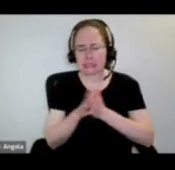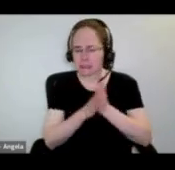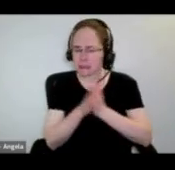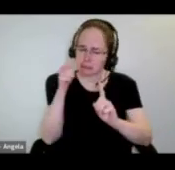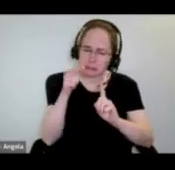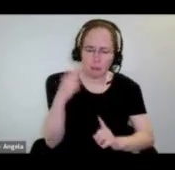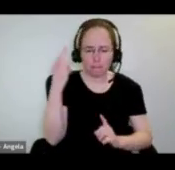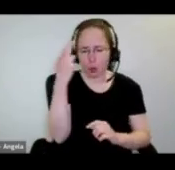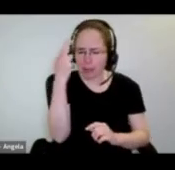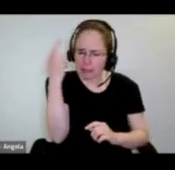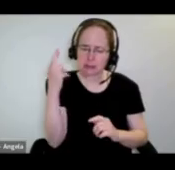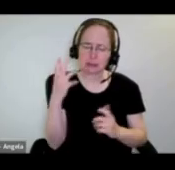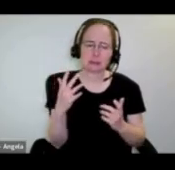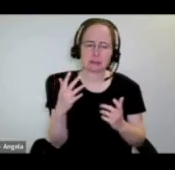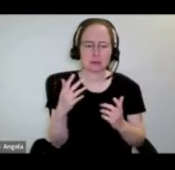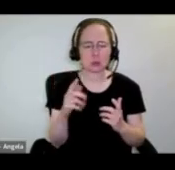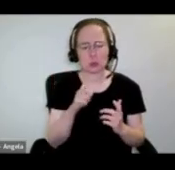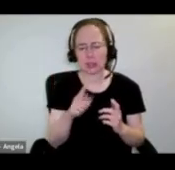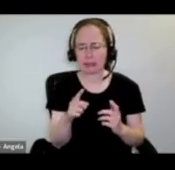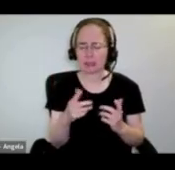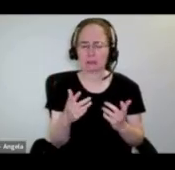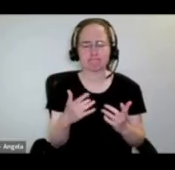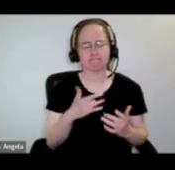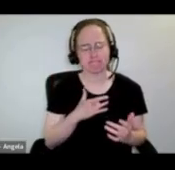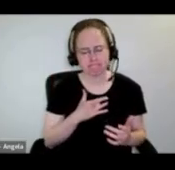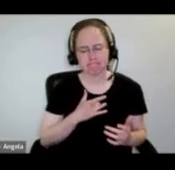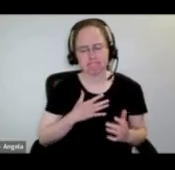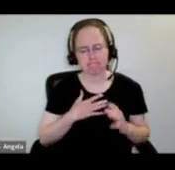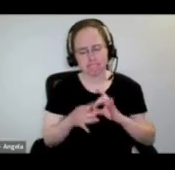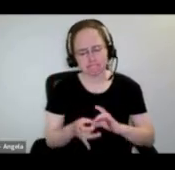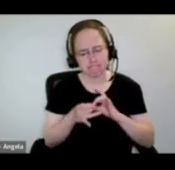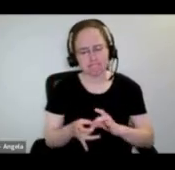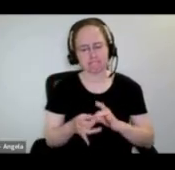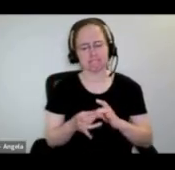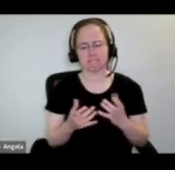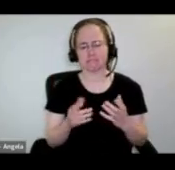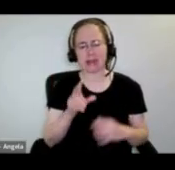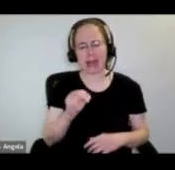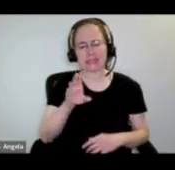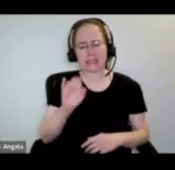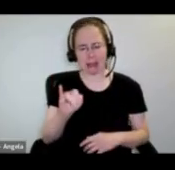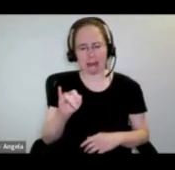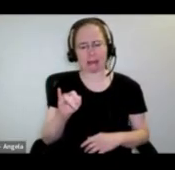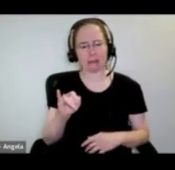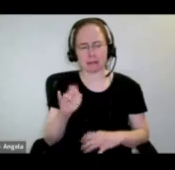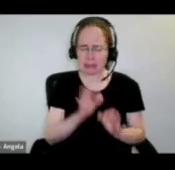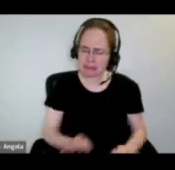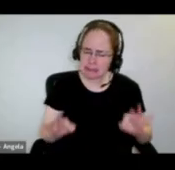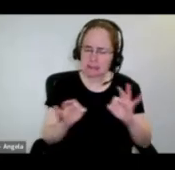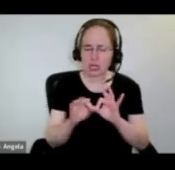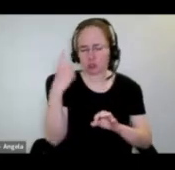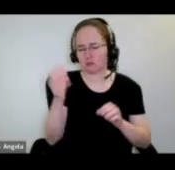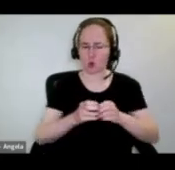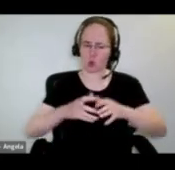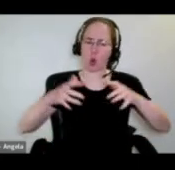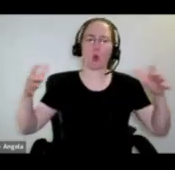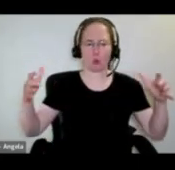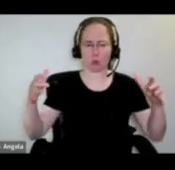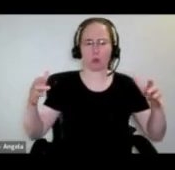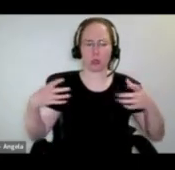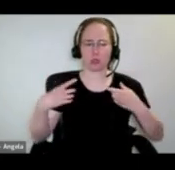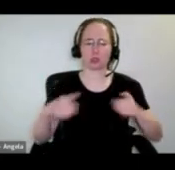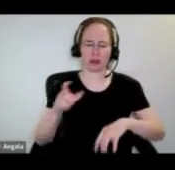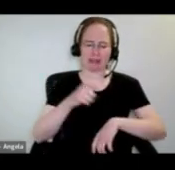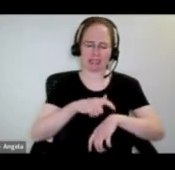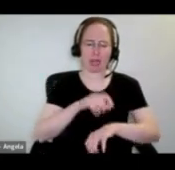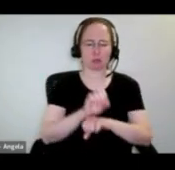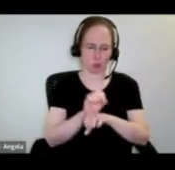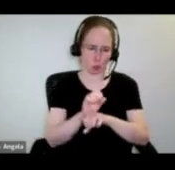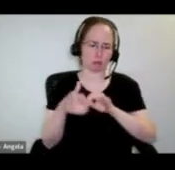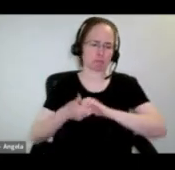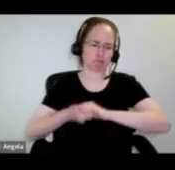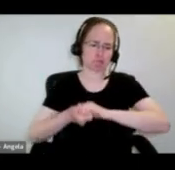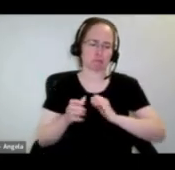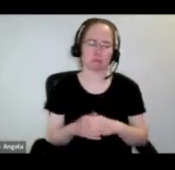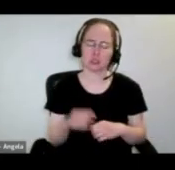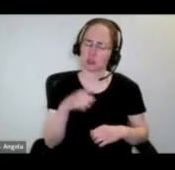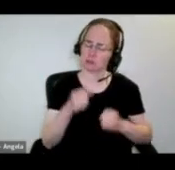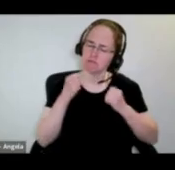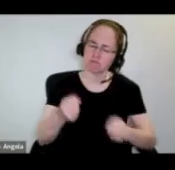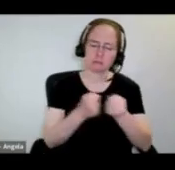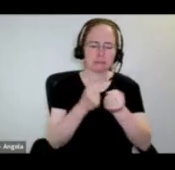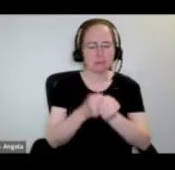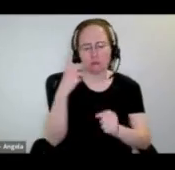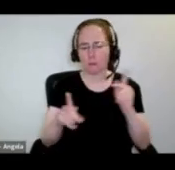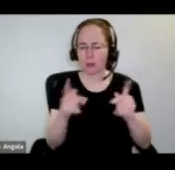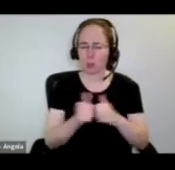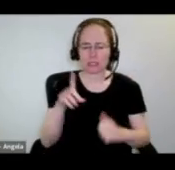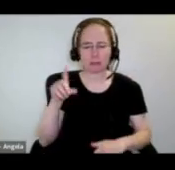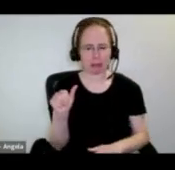Valerie Bradley: She had an incredible sense of mission and purpose, and was really the heart and soul of NCI, and essential to its growth over the time she worked with us.